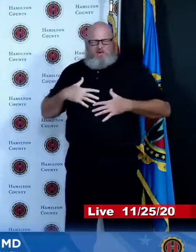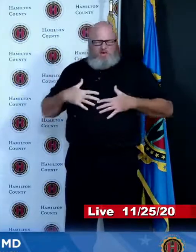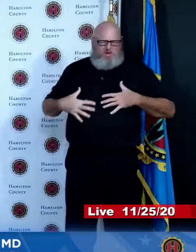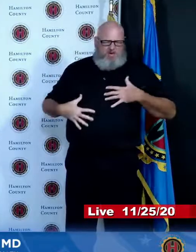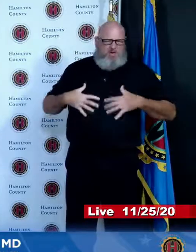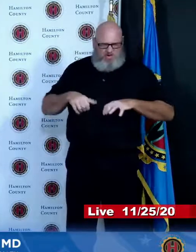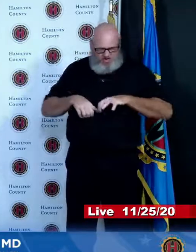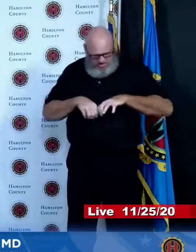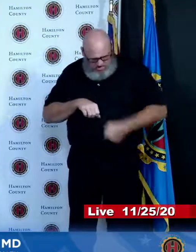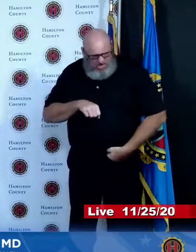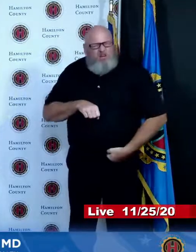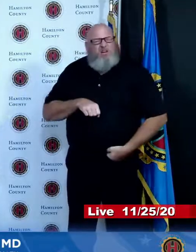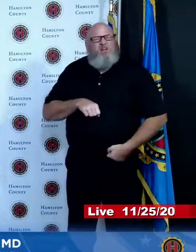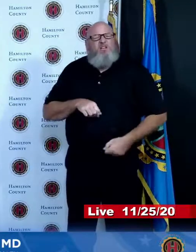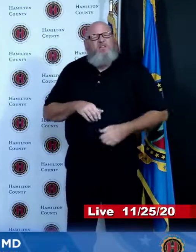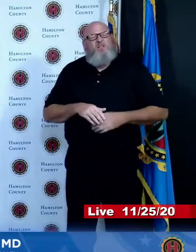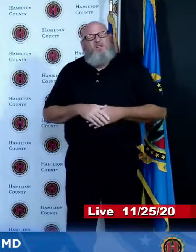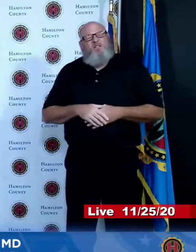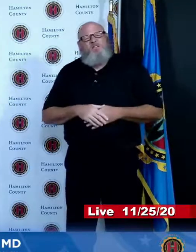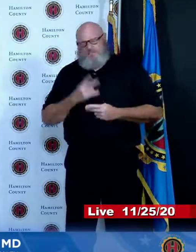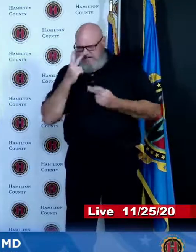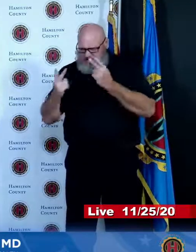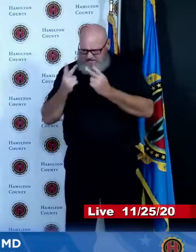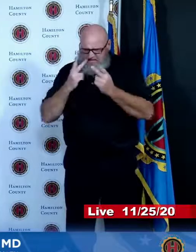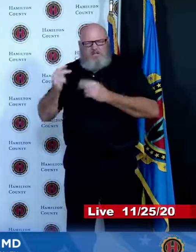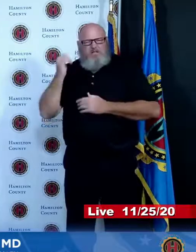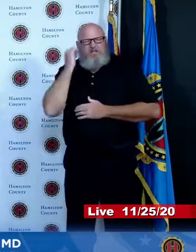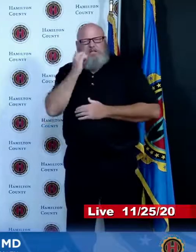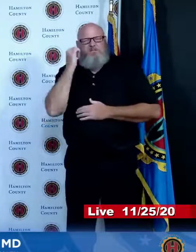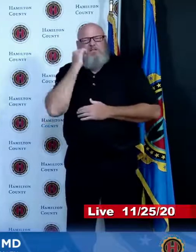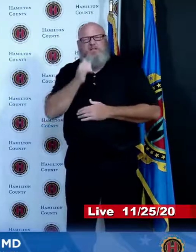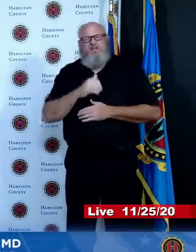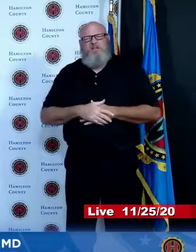patients that we've known for a really long time we're seeing patients die of things that aren't